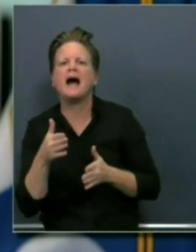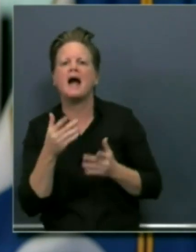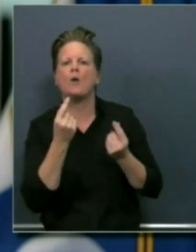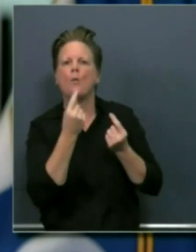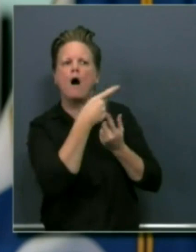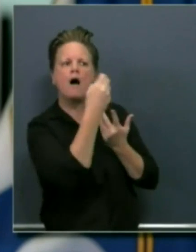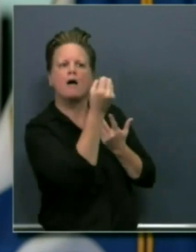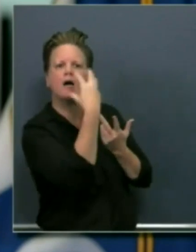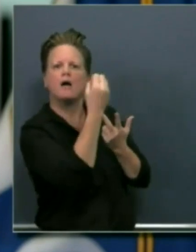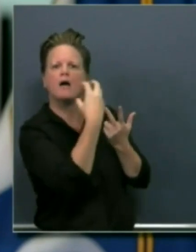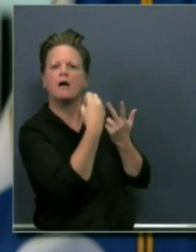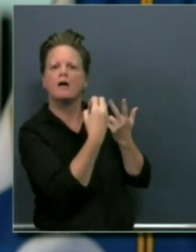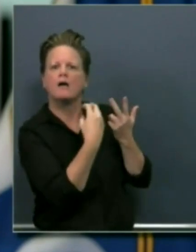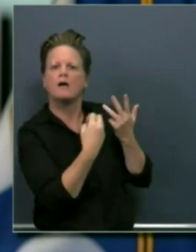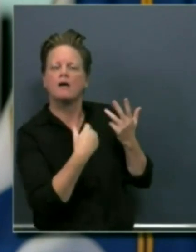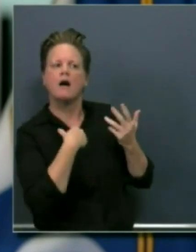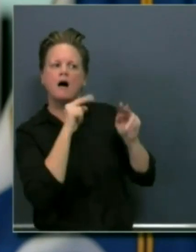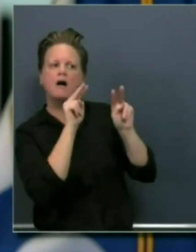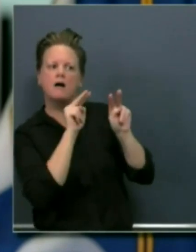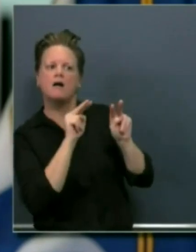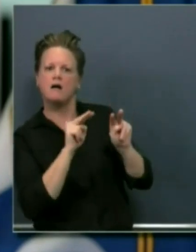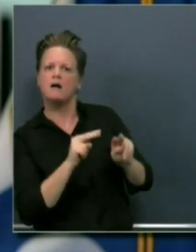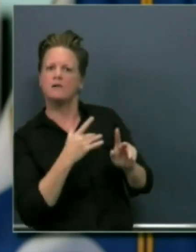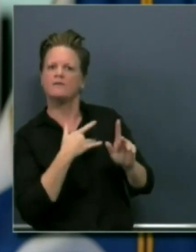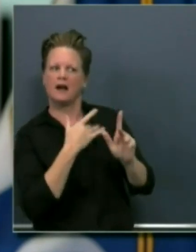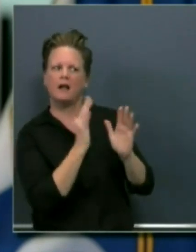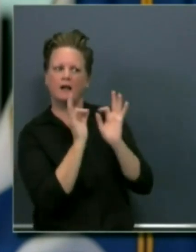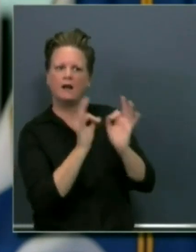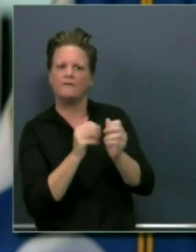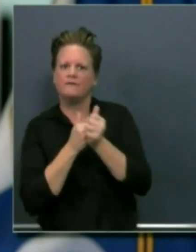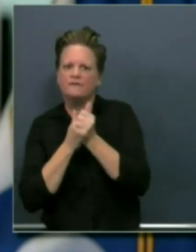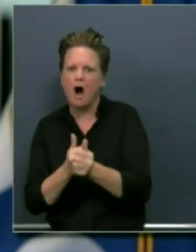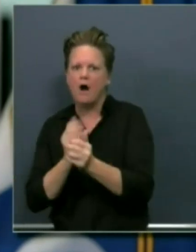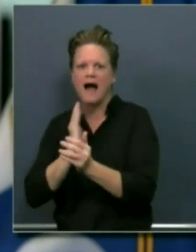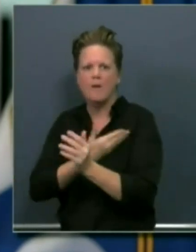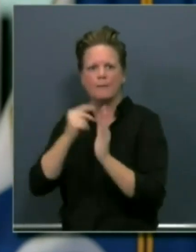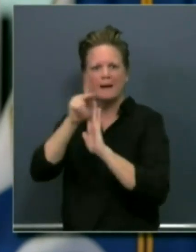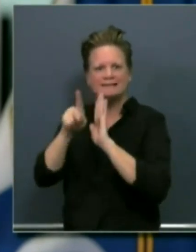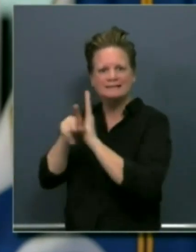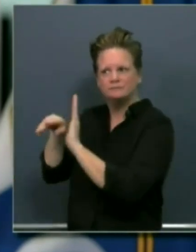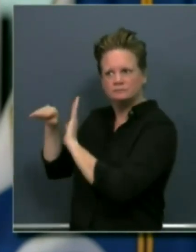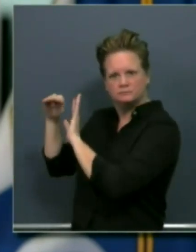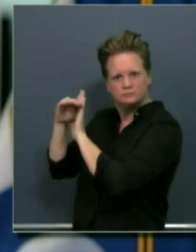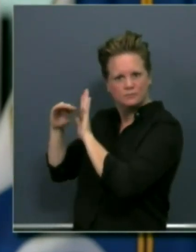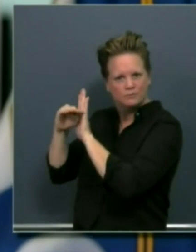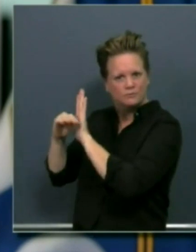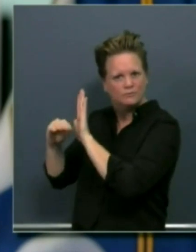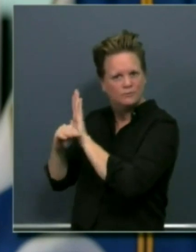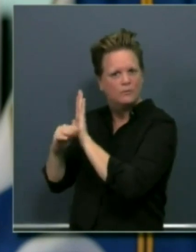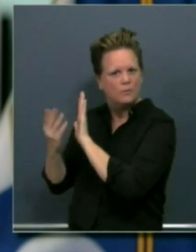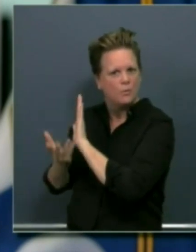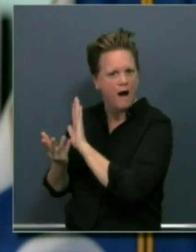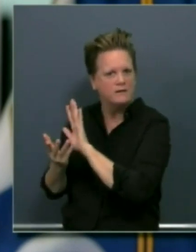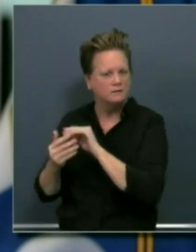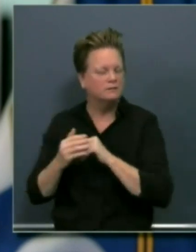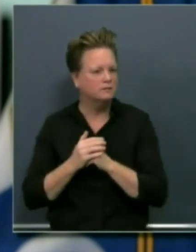TERMS OF THERE AT TO STATIONS TO THERE. PLANS PREVENTION PLANS ARE CONTAINMENT PLANS